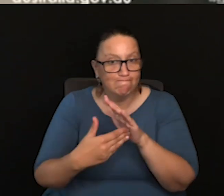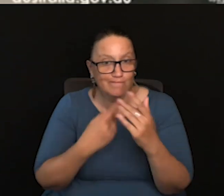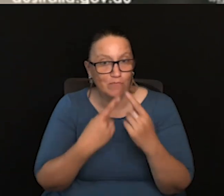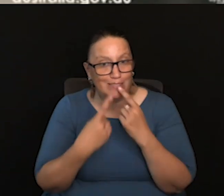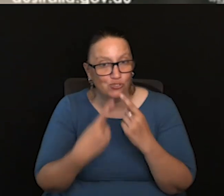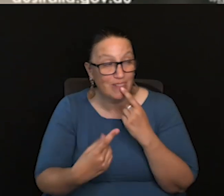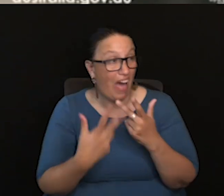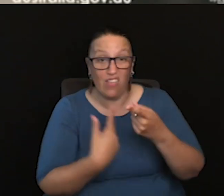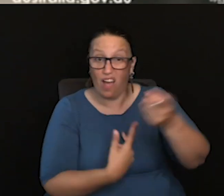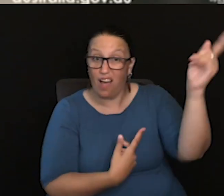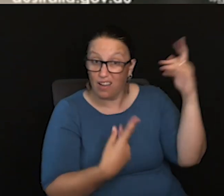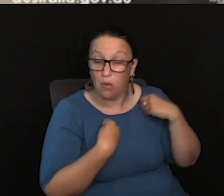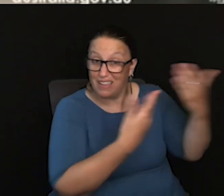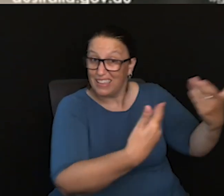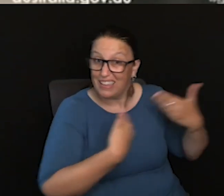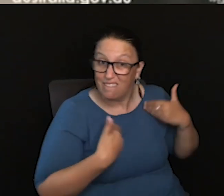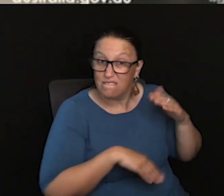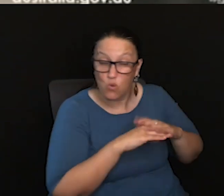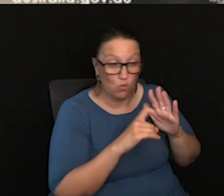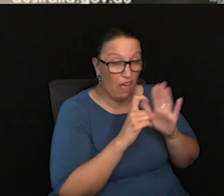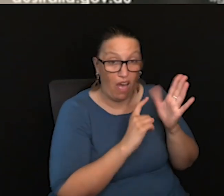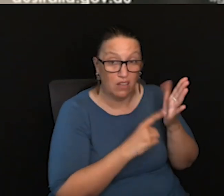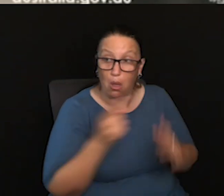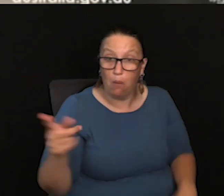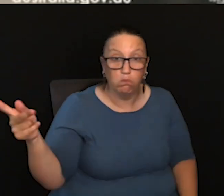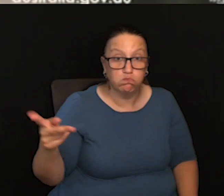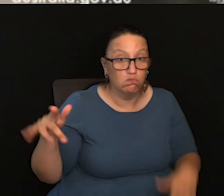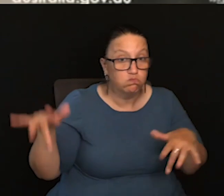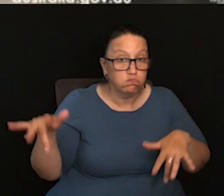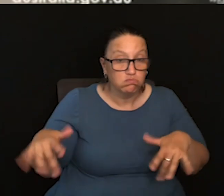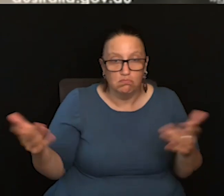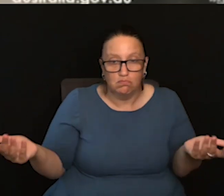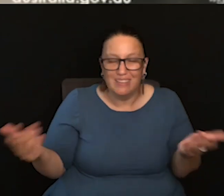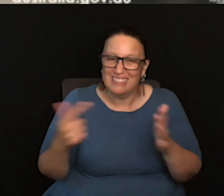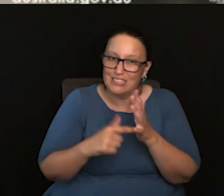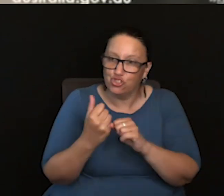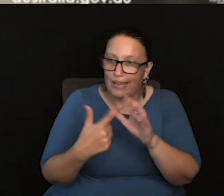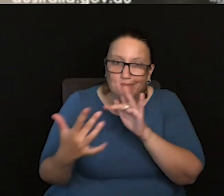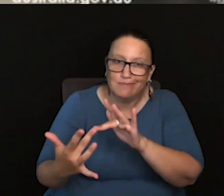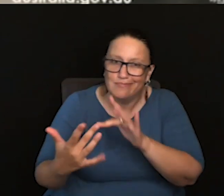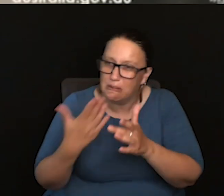test approvals subject to safety and efficacy. Tom? Thanks, Minister.